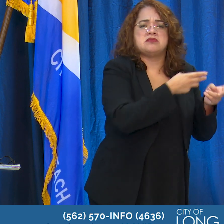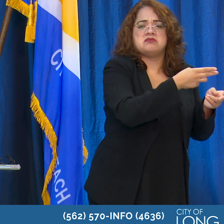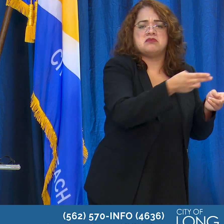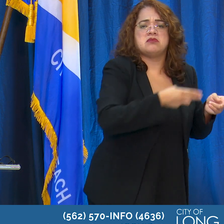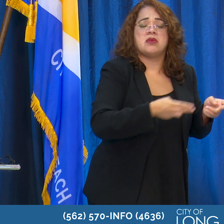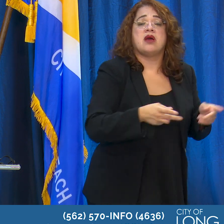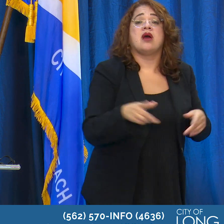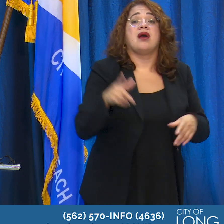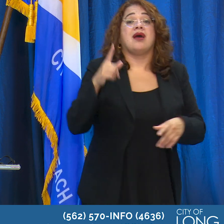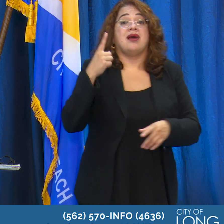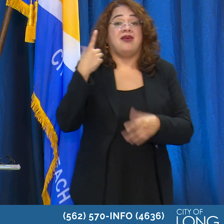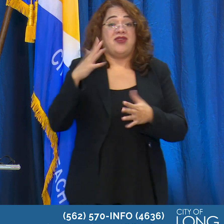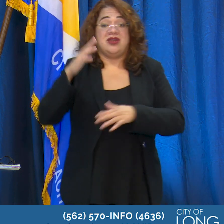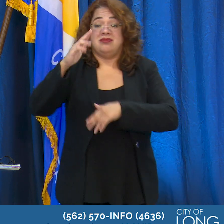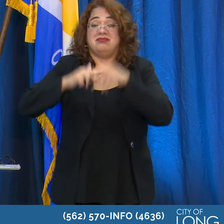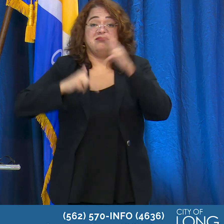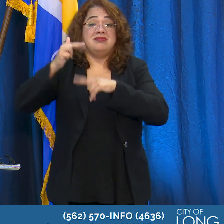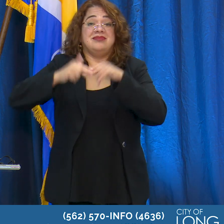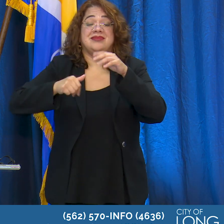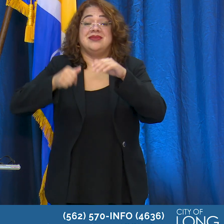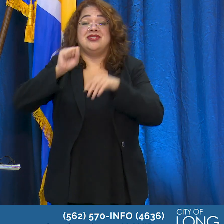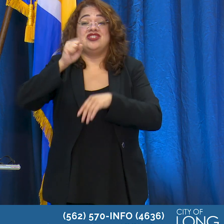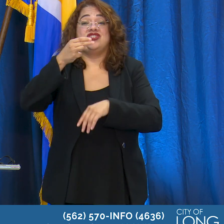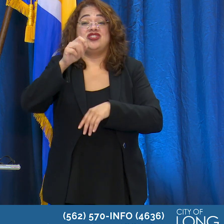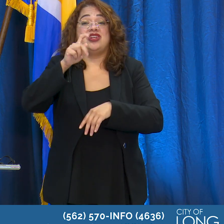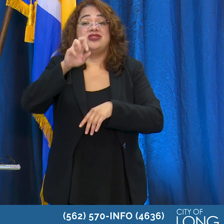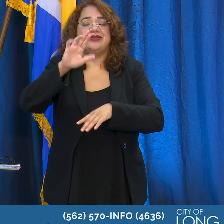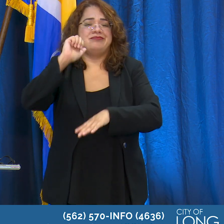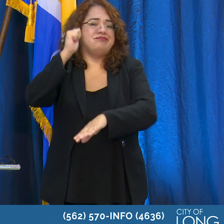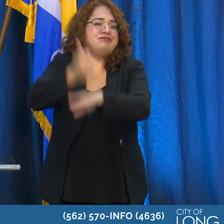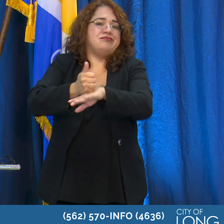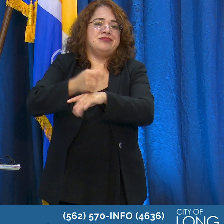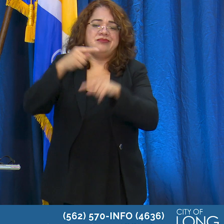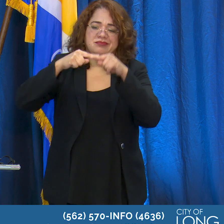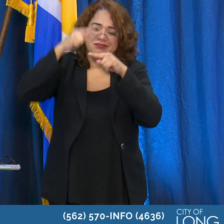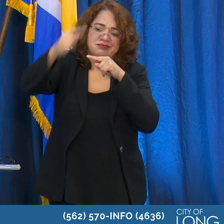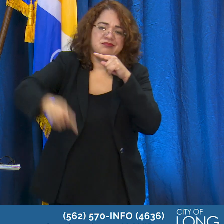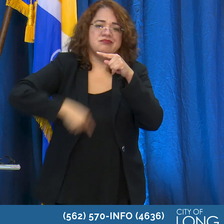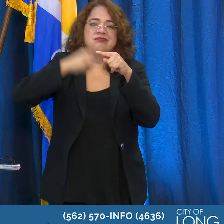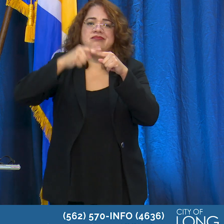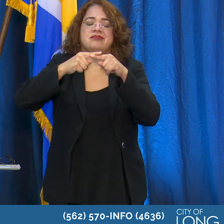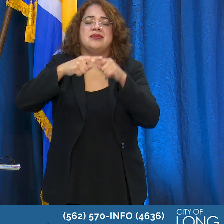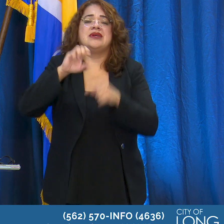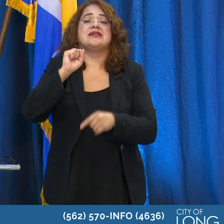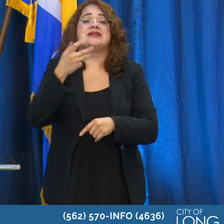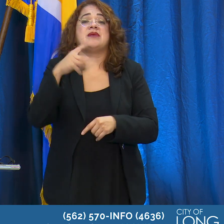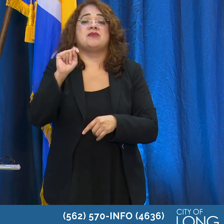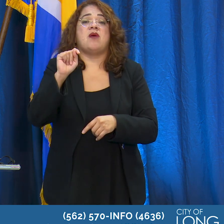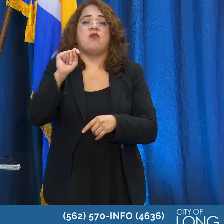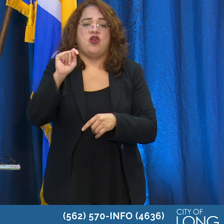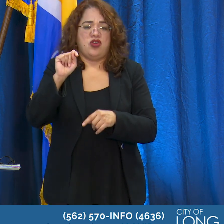that plans to open and we'll be able to start housing people sometime in September and we're looking forward to that